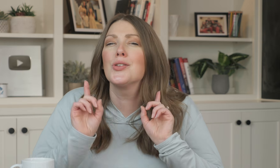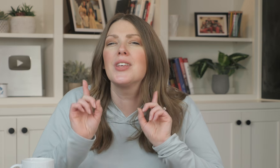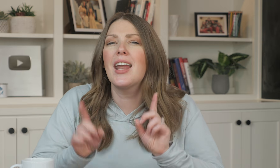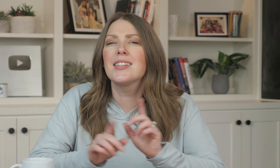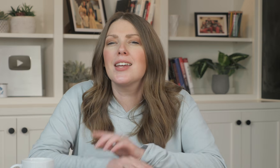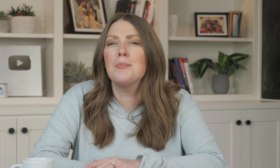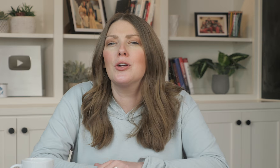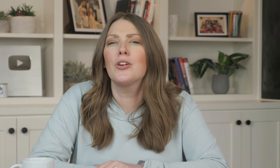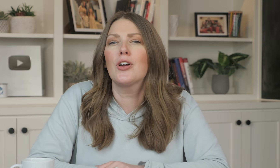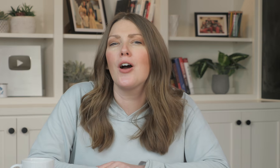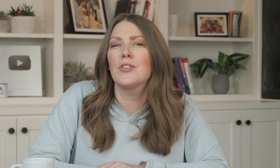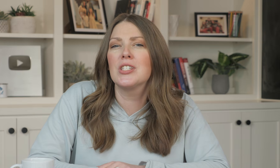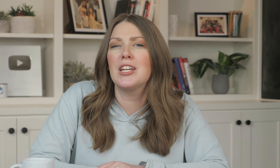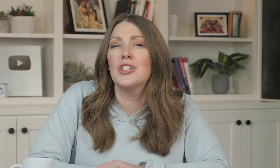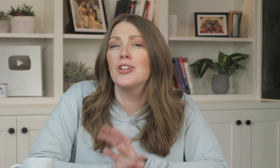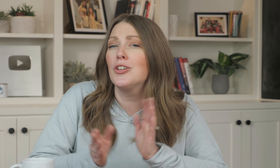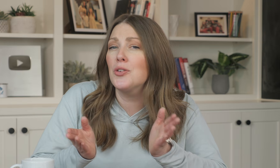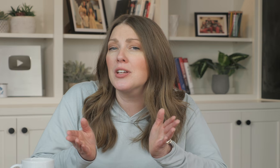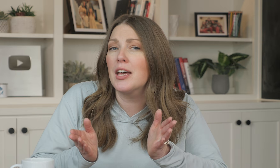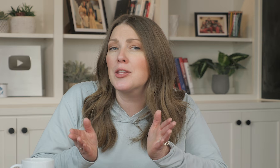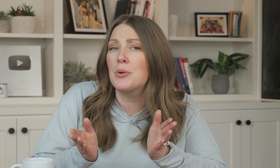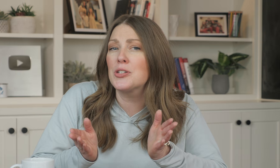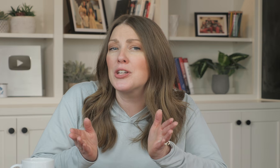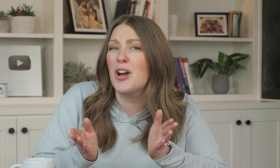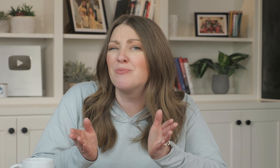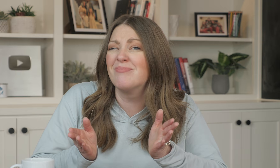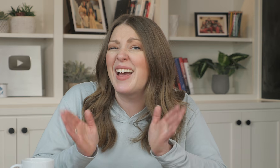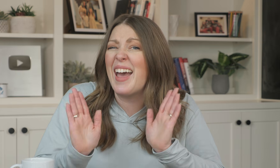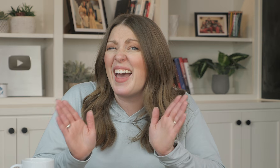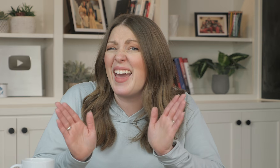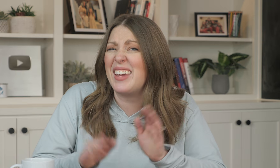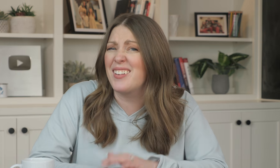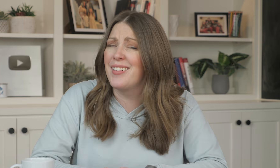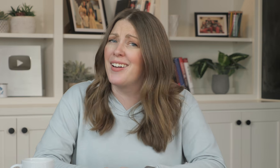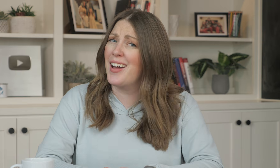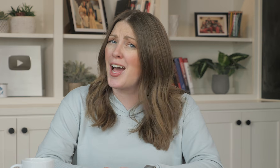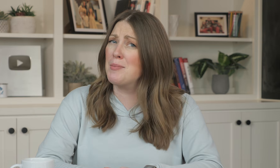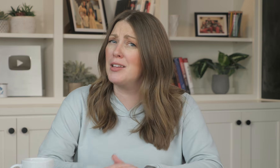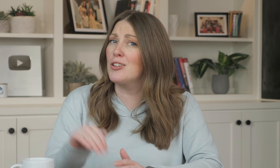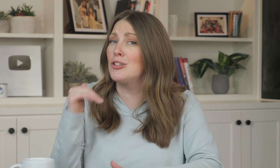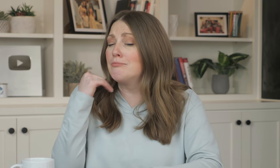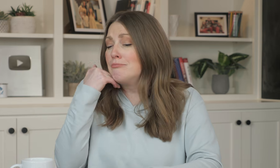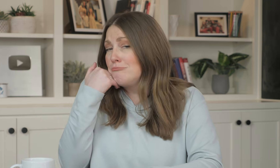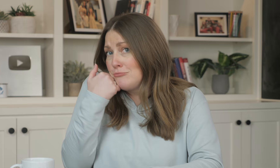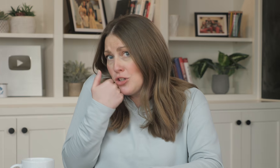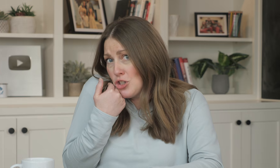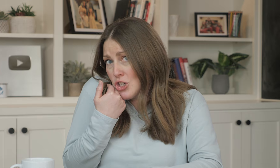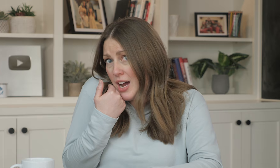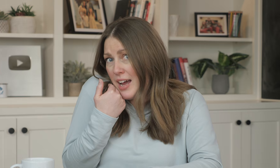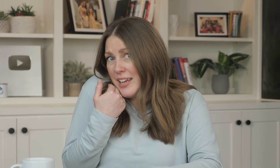So the next time you're in a conversation, you can let the person know, Hey, I'm a little SHY